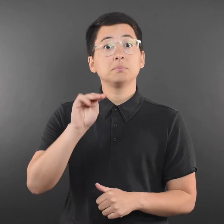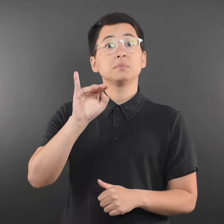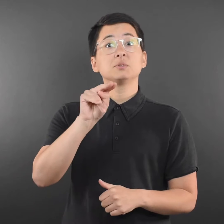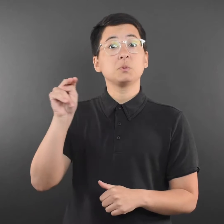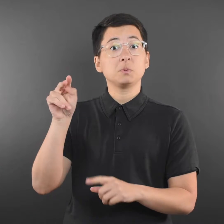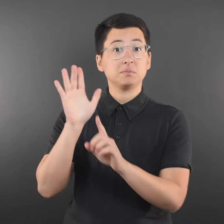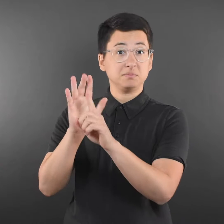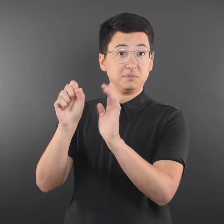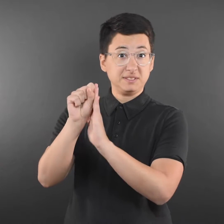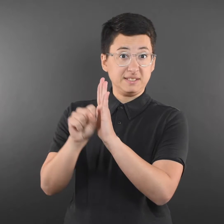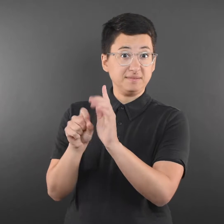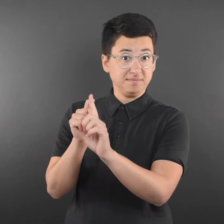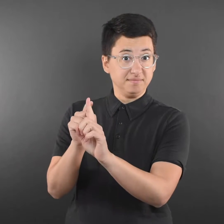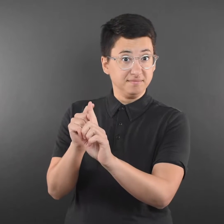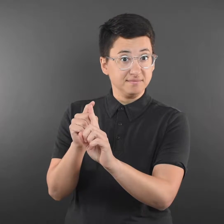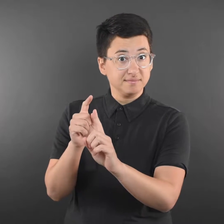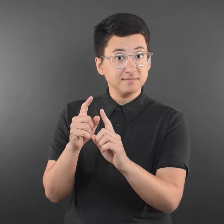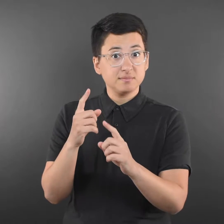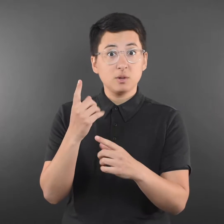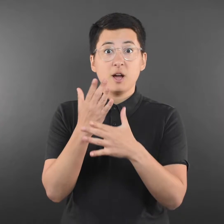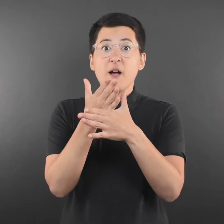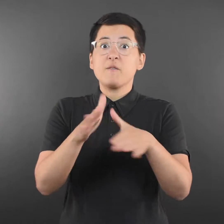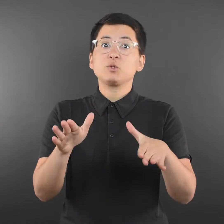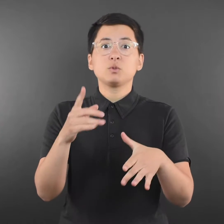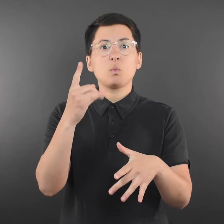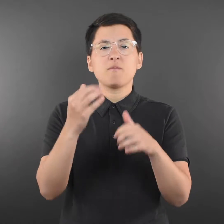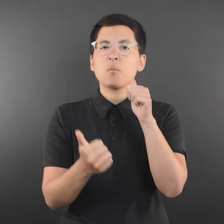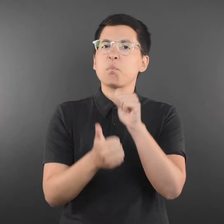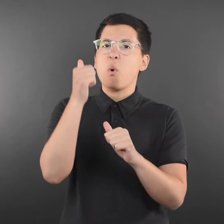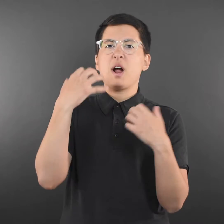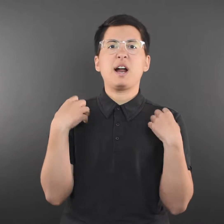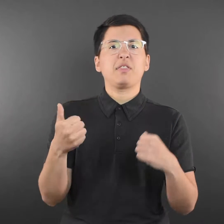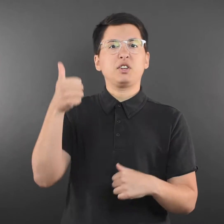Minnesota on average is one of the healthiest states in the country.